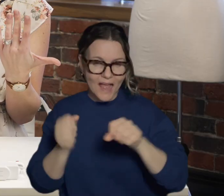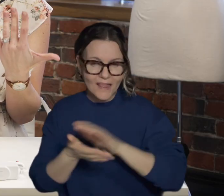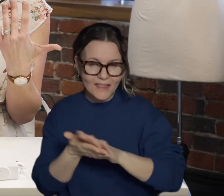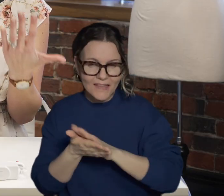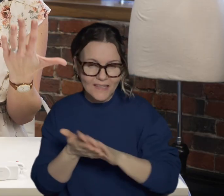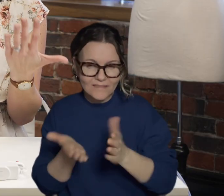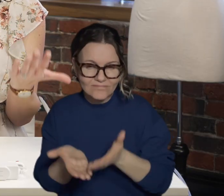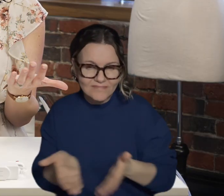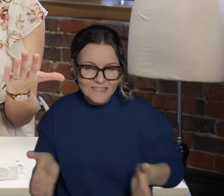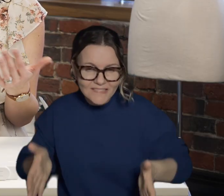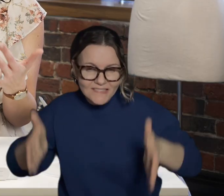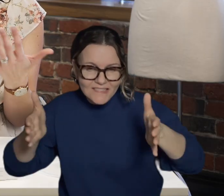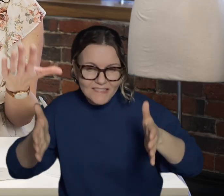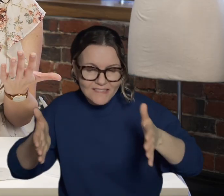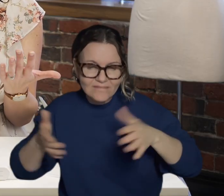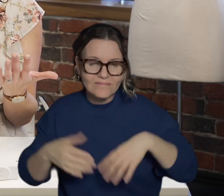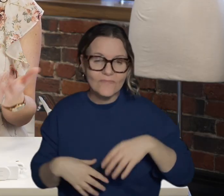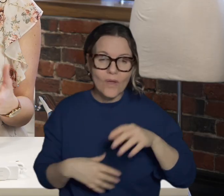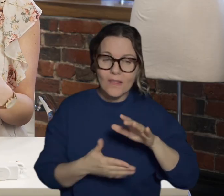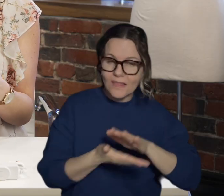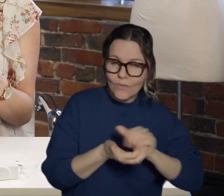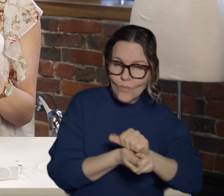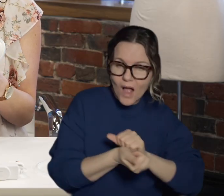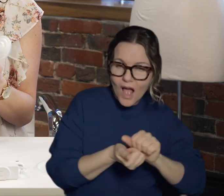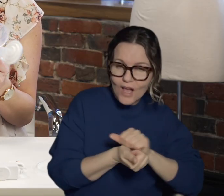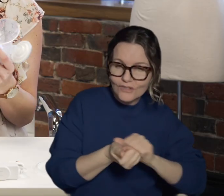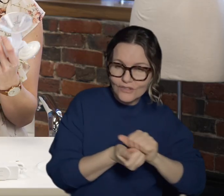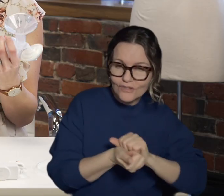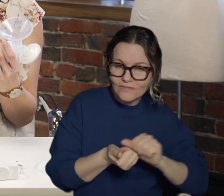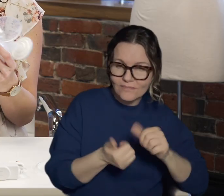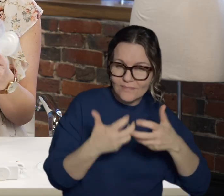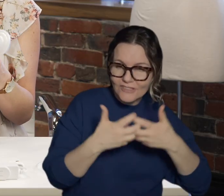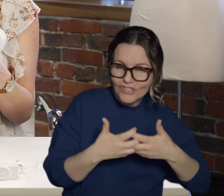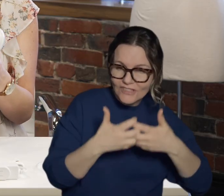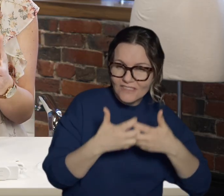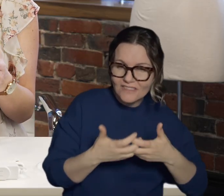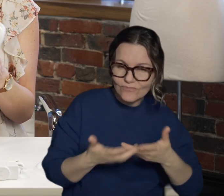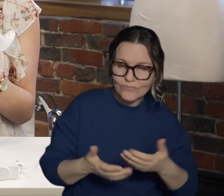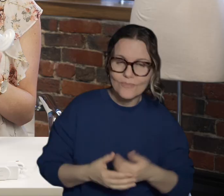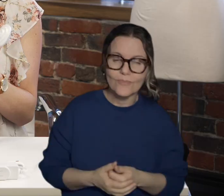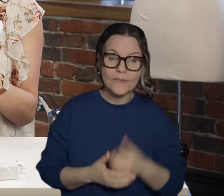cleaning in the sink or the dishwasher are the first two recommendations by the CDC no matter